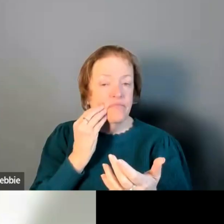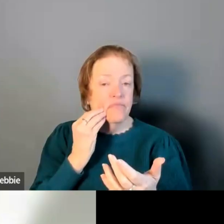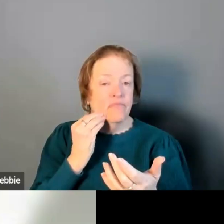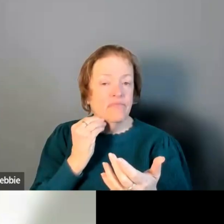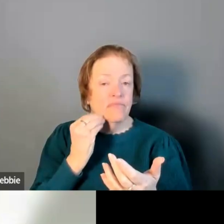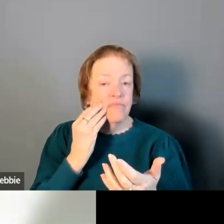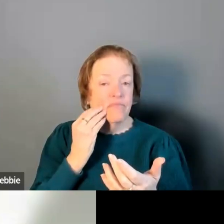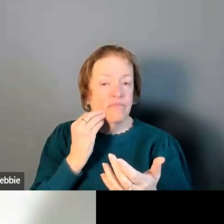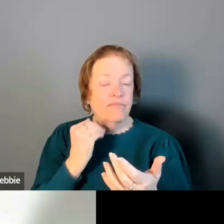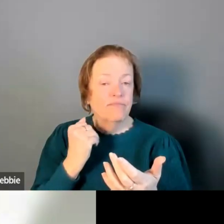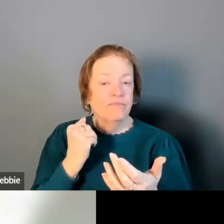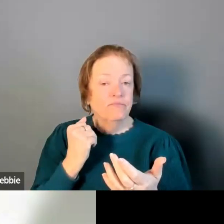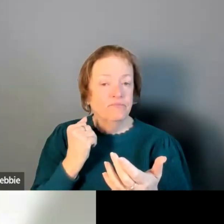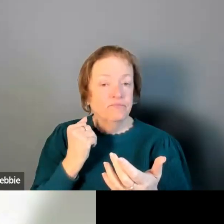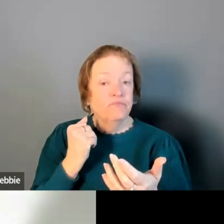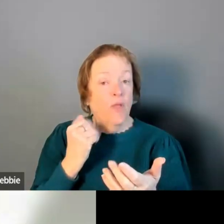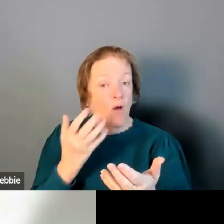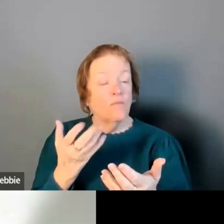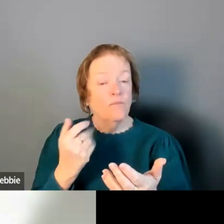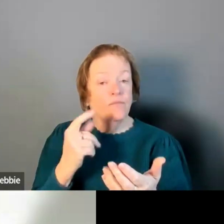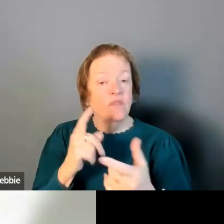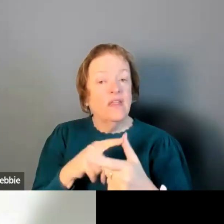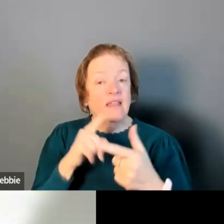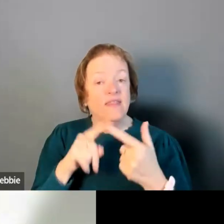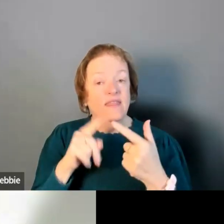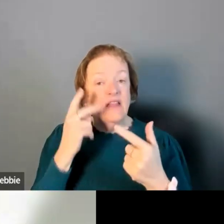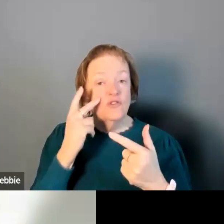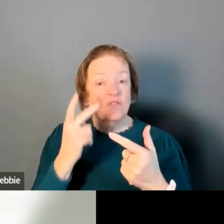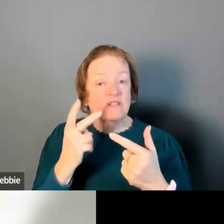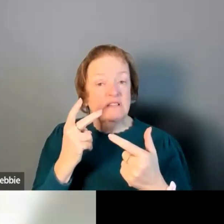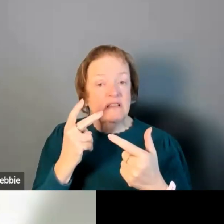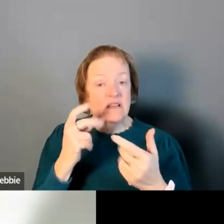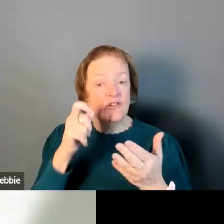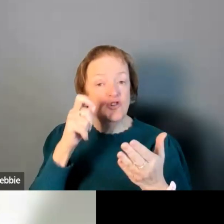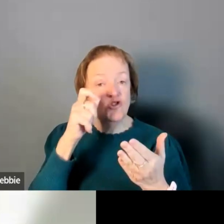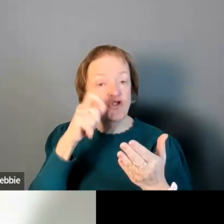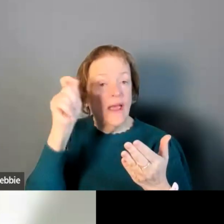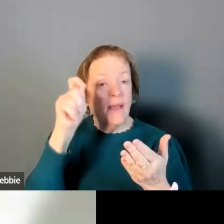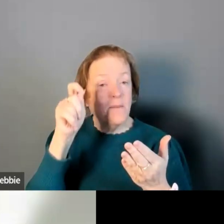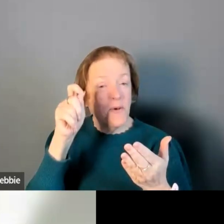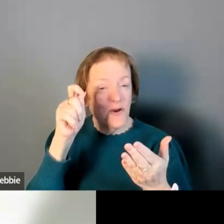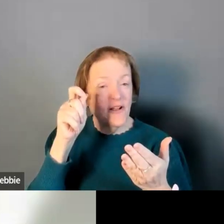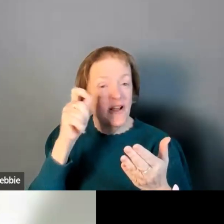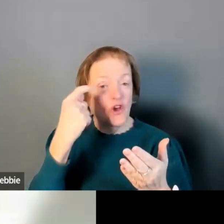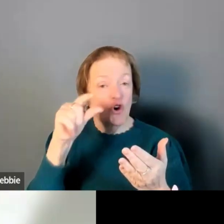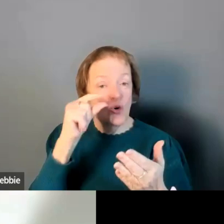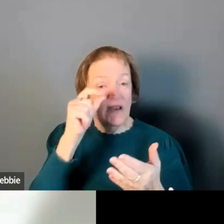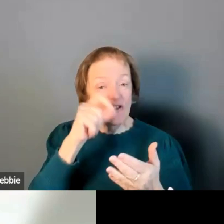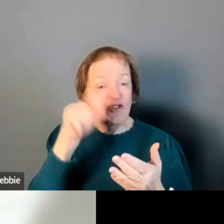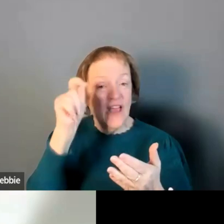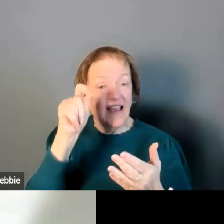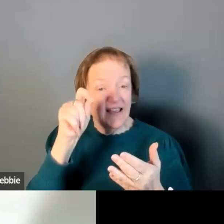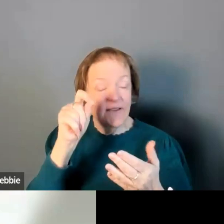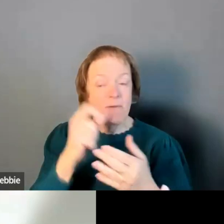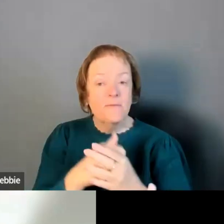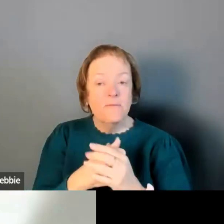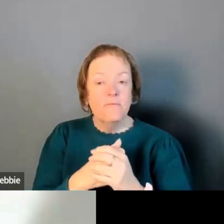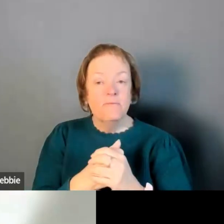Come on. Oh, and then you see, there was a check mark. There's a green checkmark there. So now,